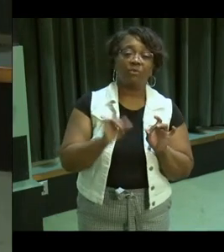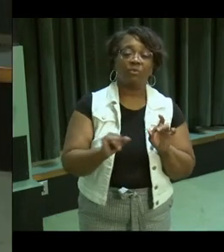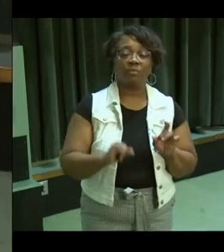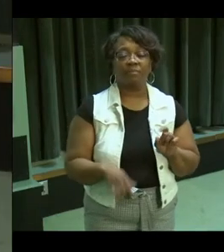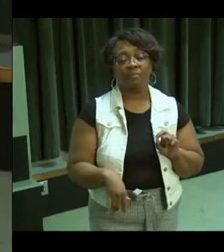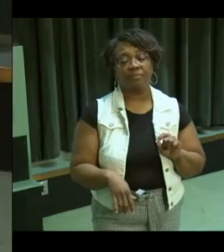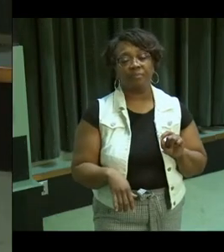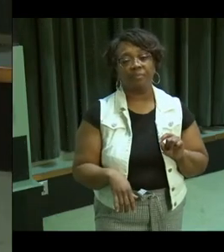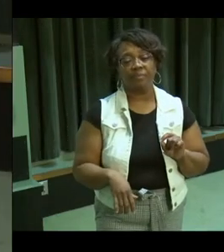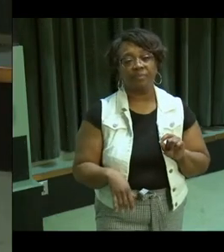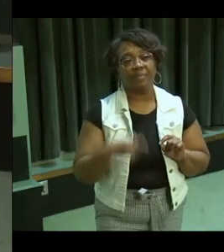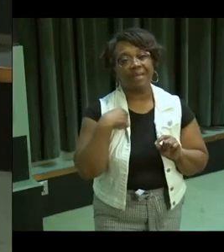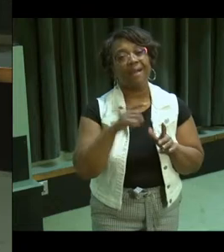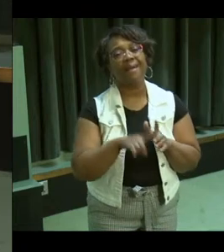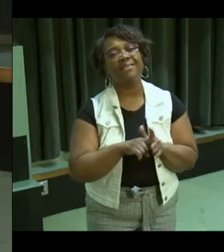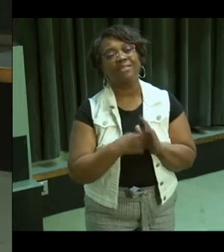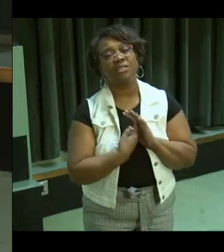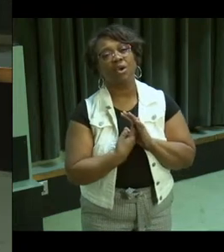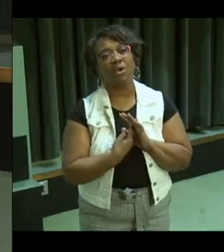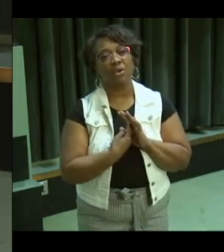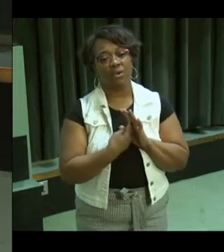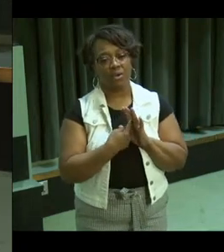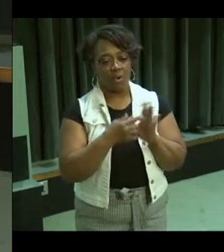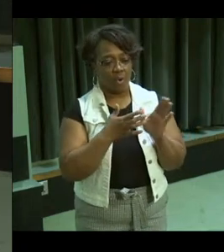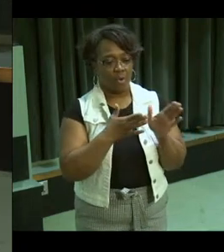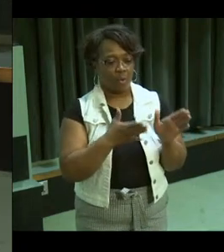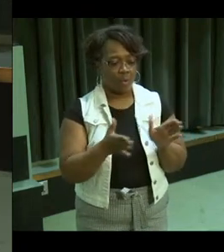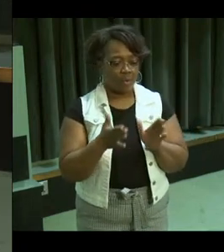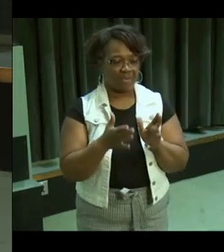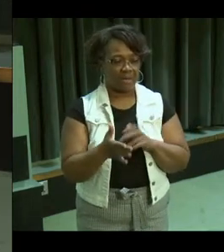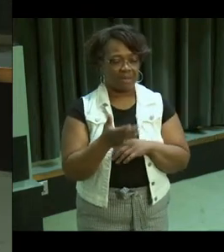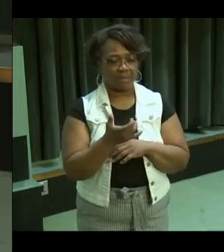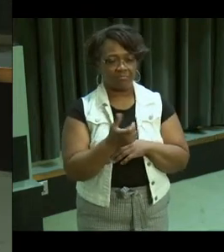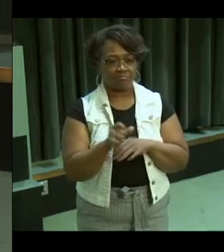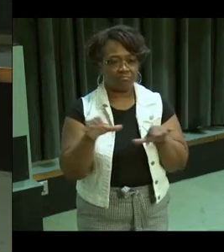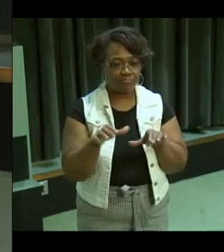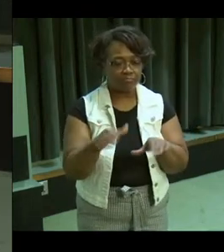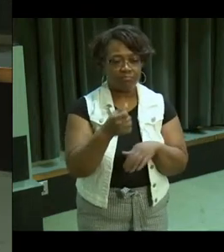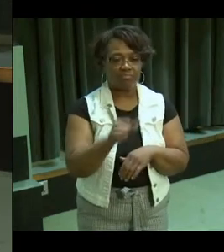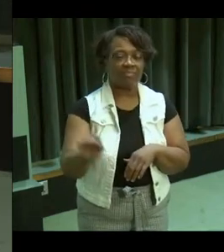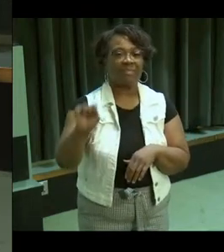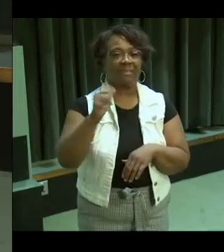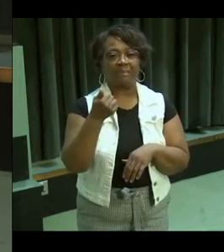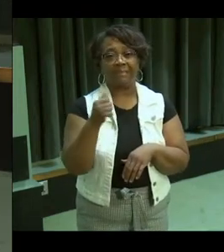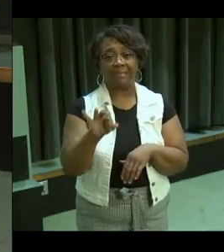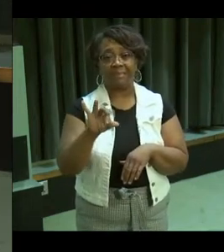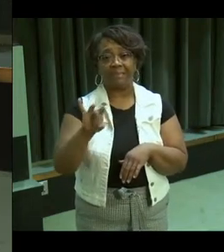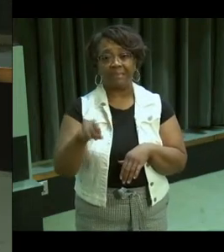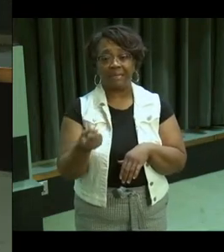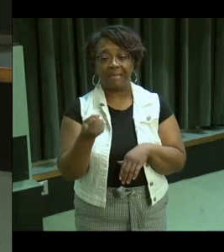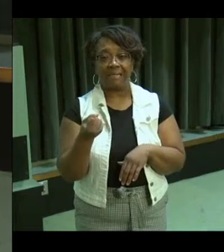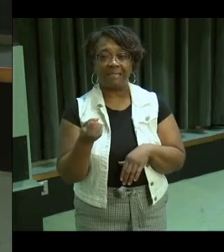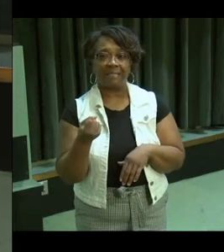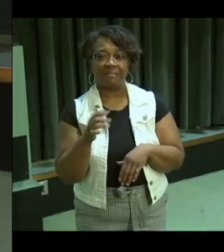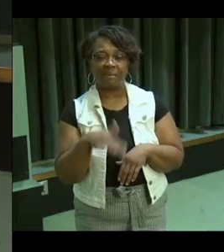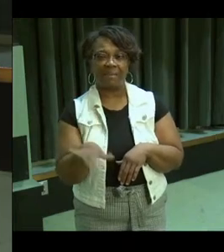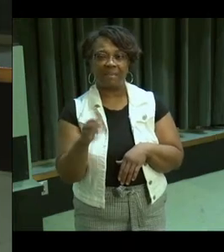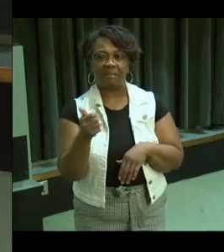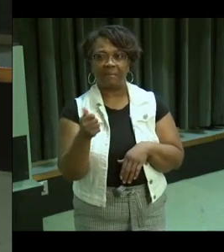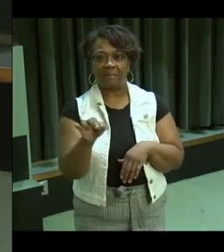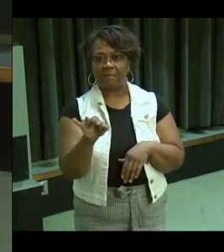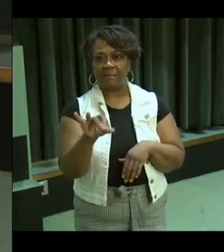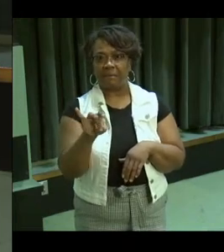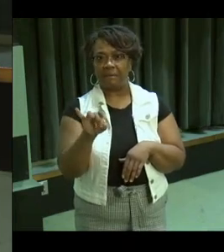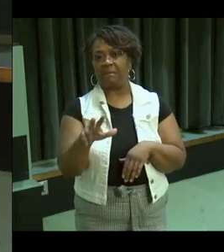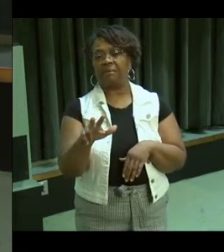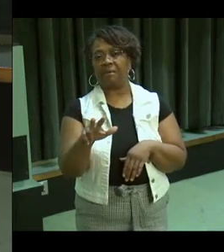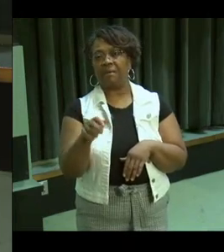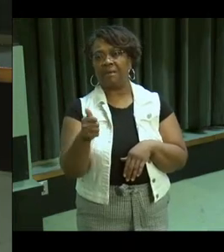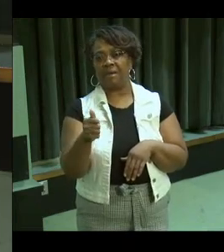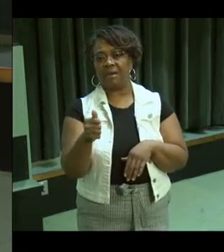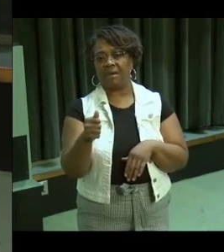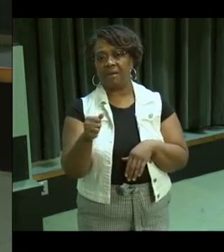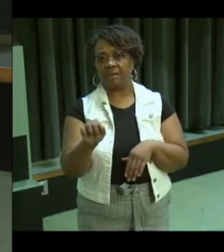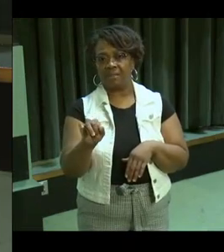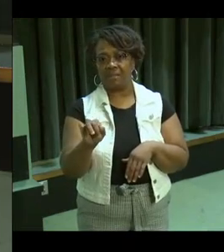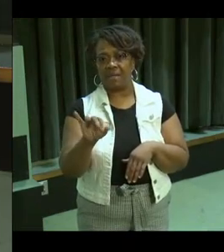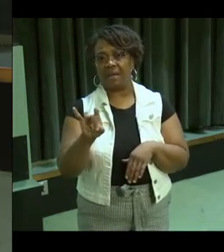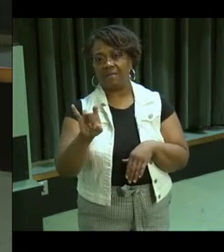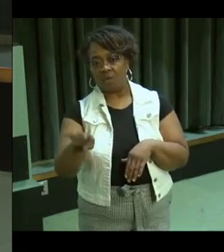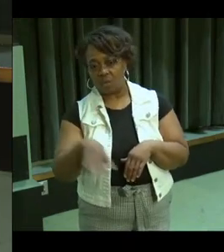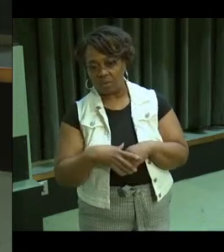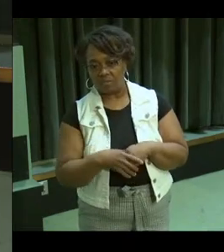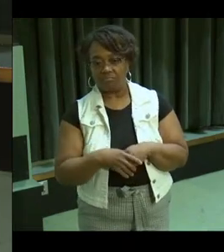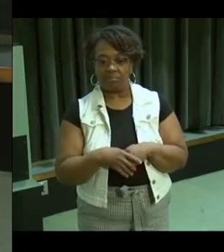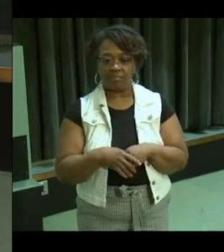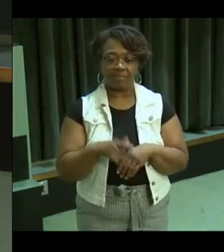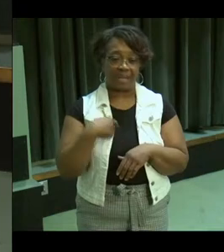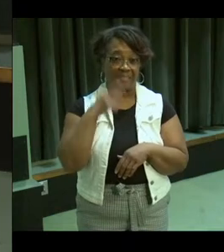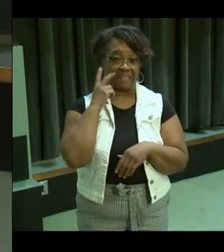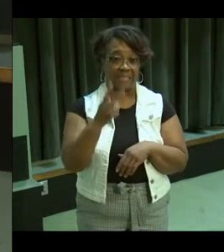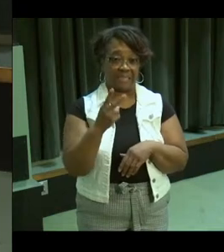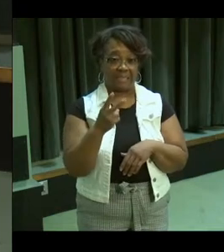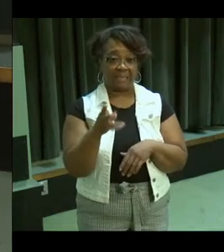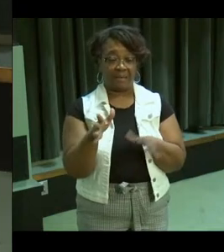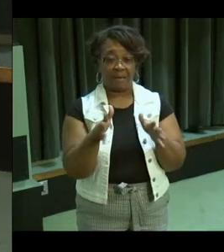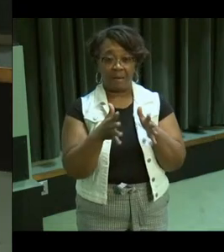started organizing back in the